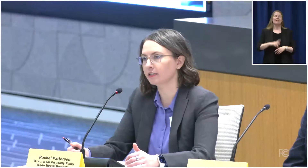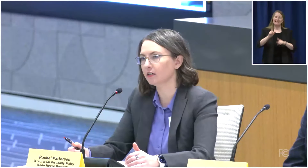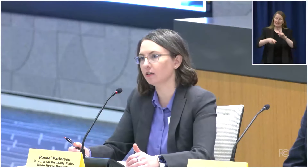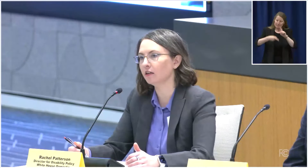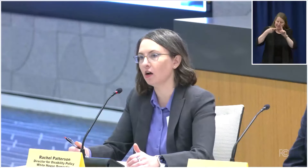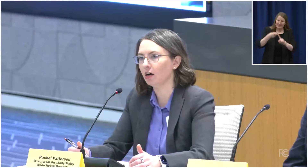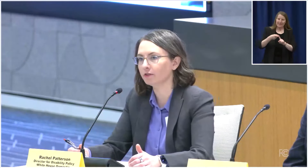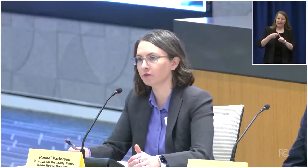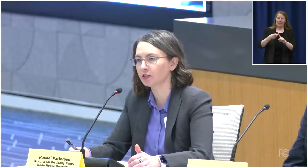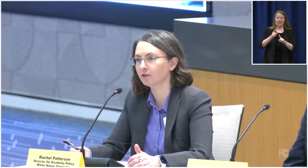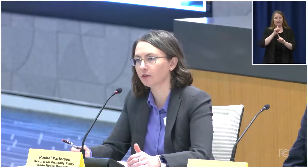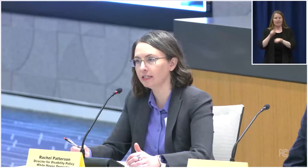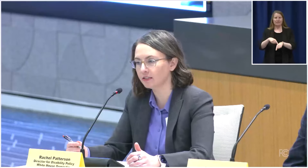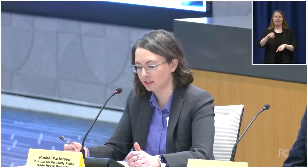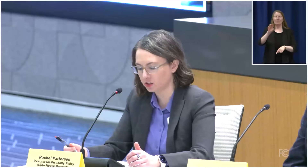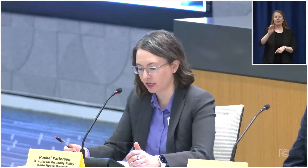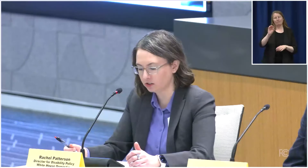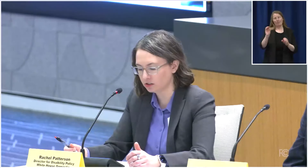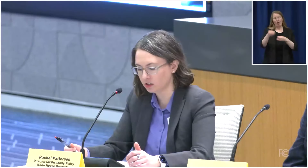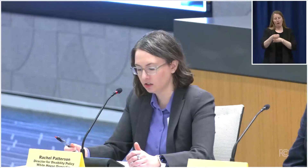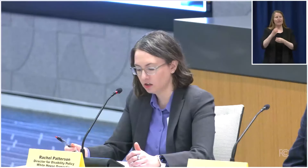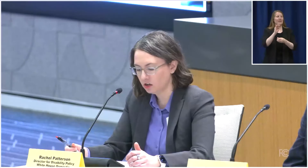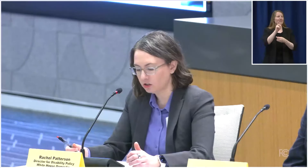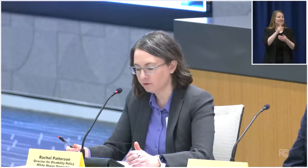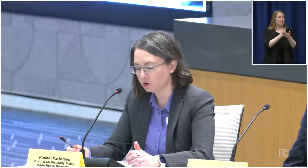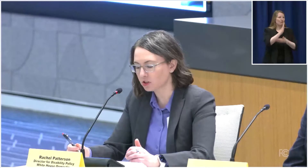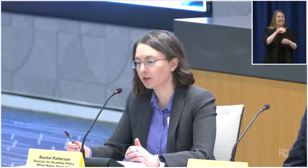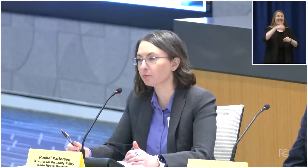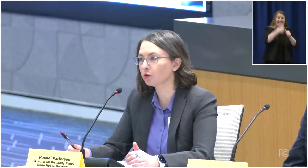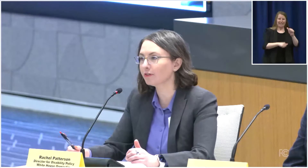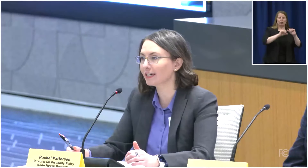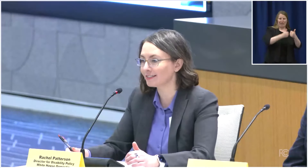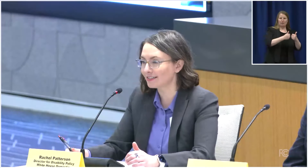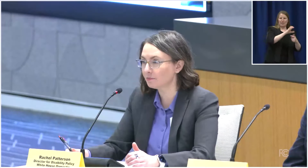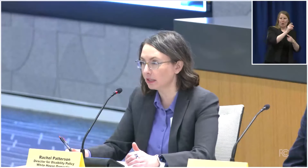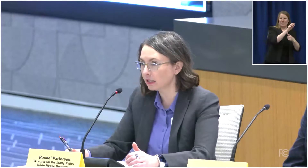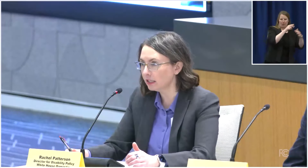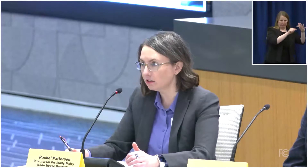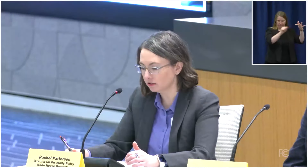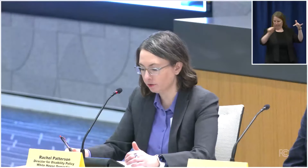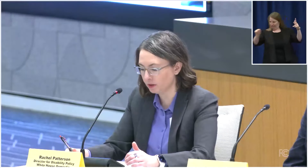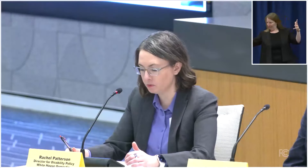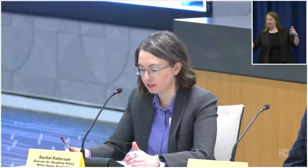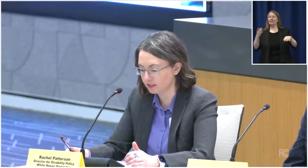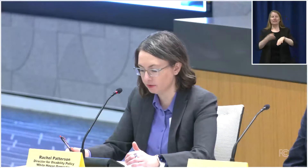WANTING THE AGENCIES TO TELL THE WHITE HOUSE EVERY SINGLE YEAR WHAT THEY WERE DOING TO ADVANCE EQUITY THROUGH ALL OF THEIR PROGRAMS AND POLICIES.